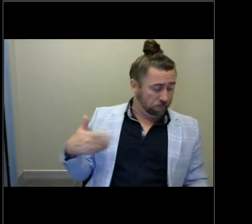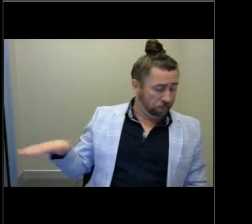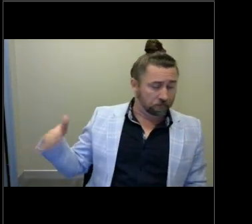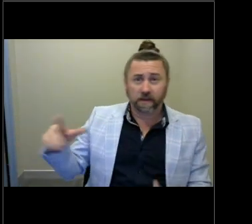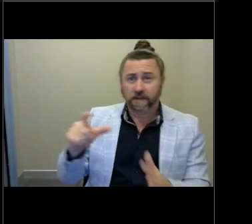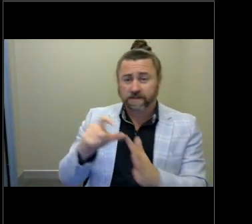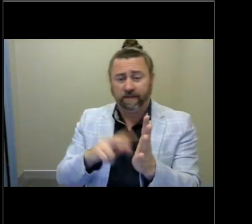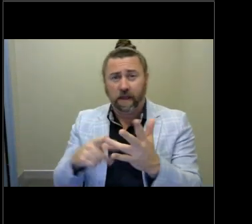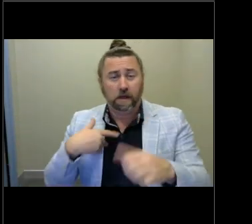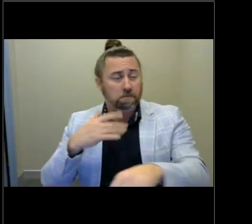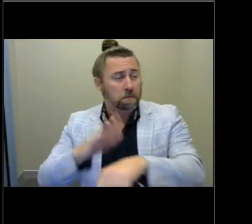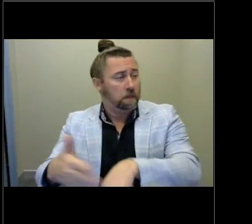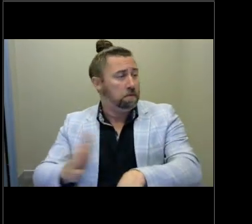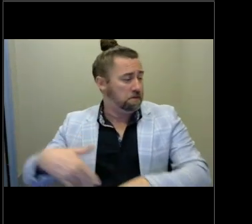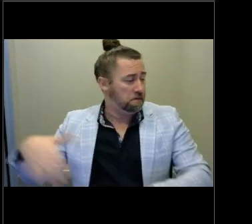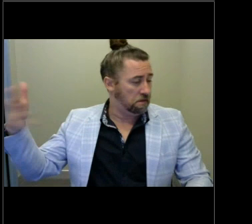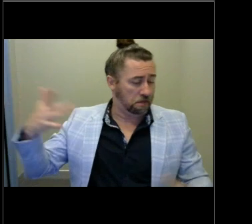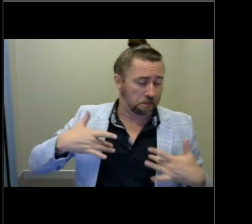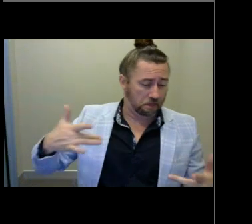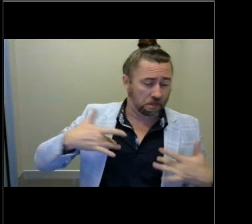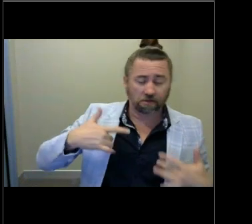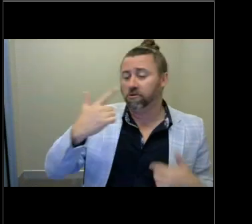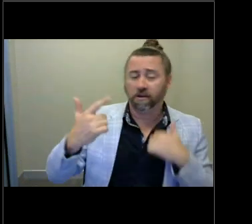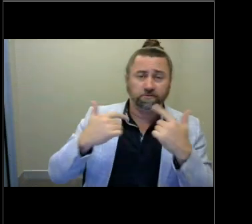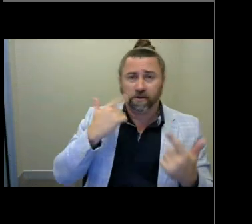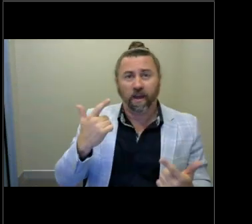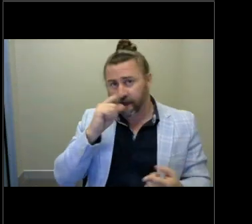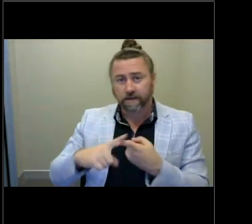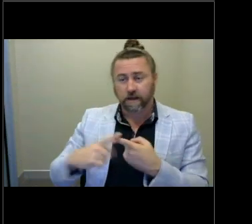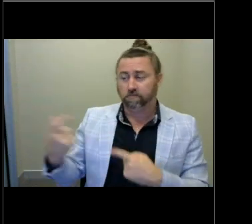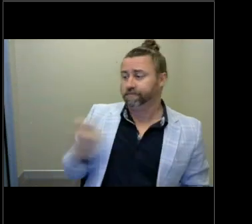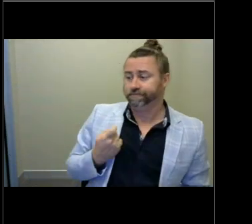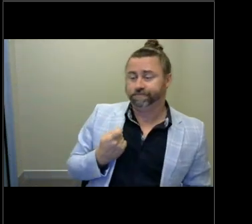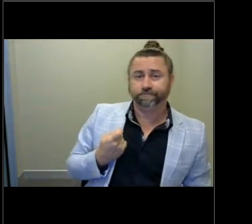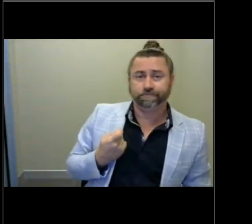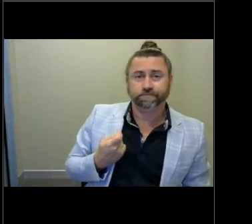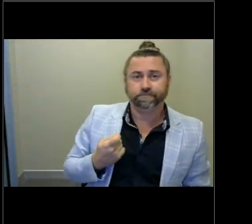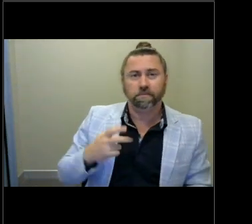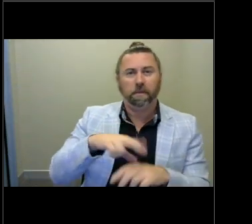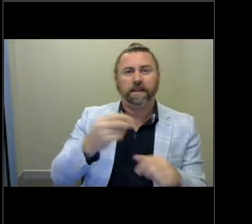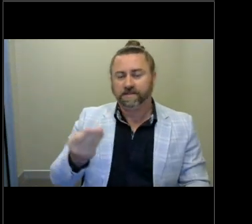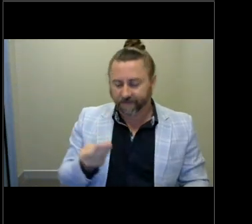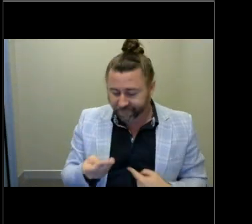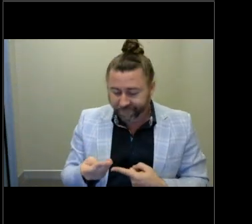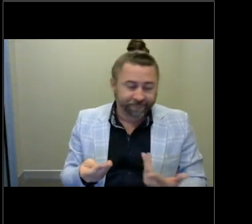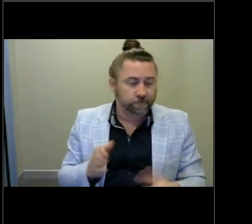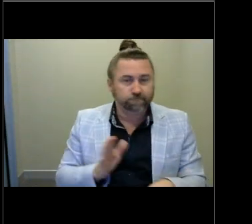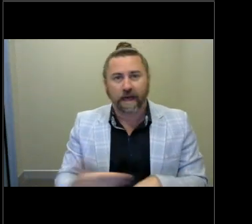If they don't come to court and don't participate, an order might be made in their absence. Thanks, Daisy.